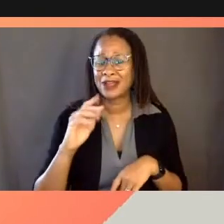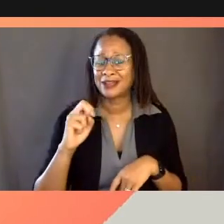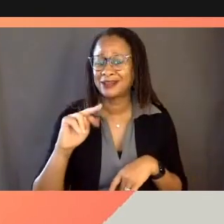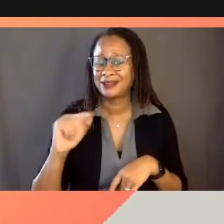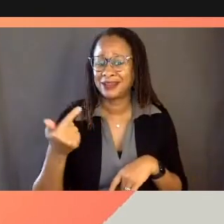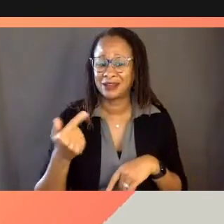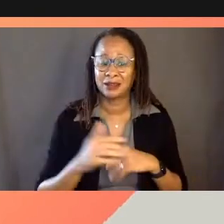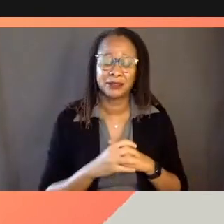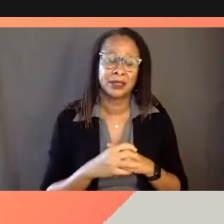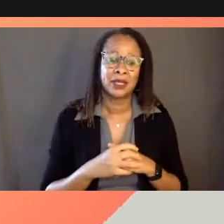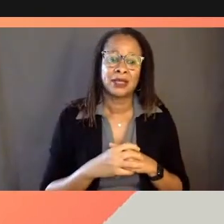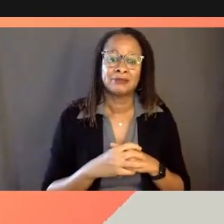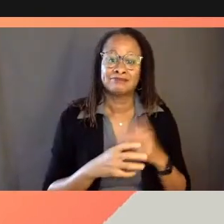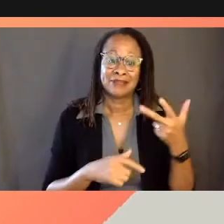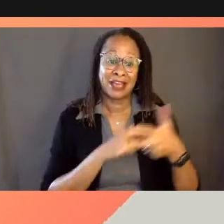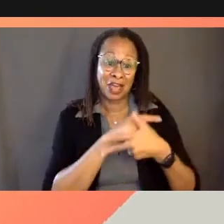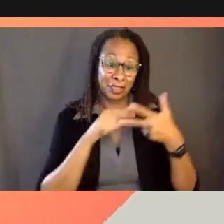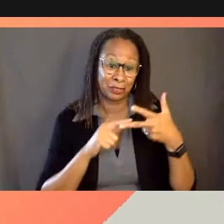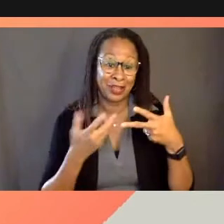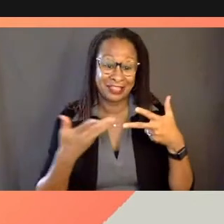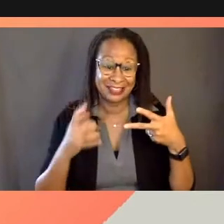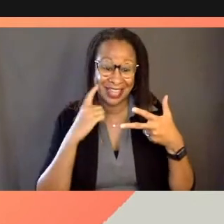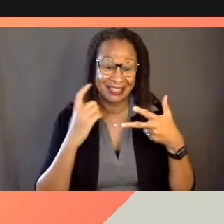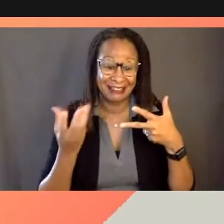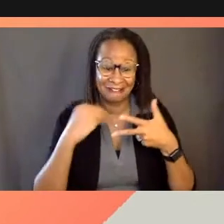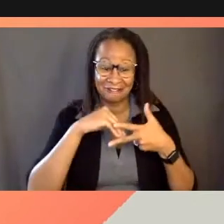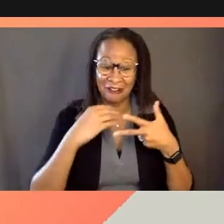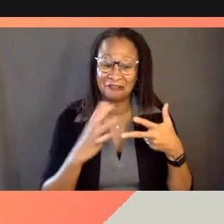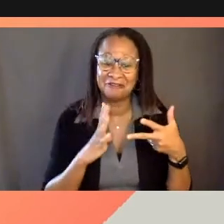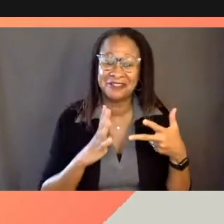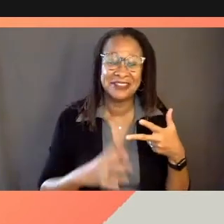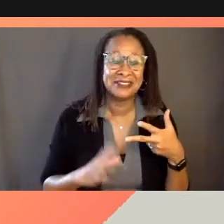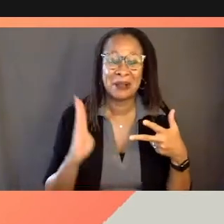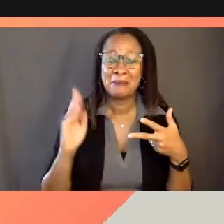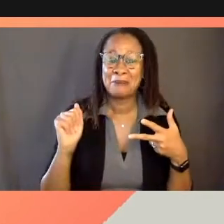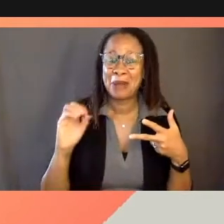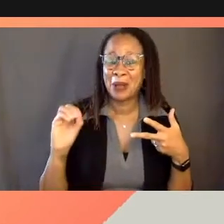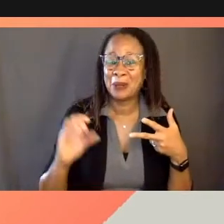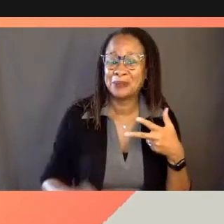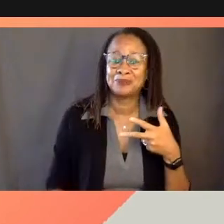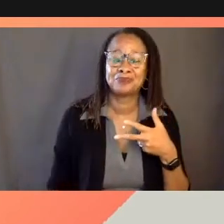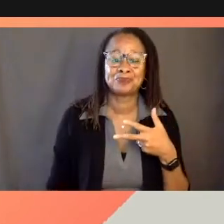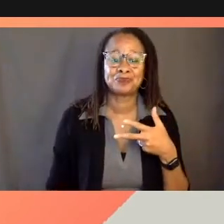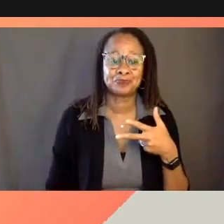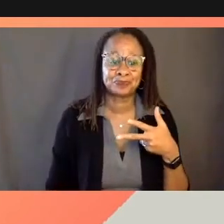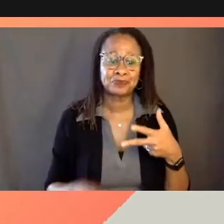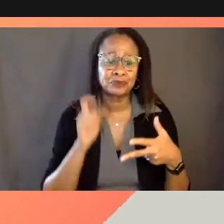I can name three things. So I think there needs to be structural changes,